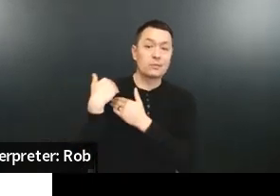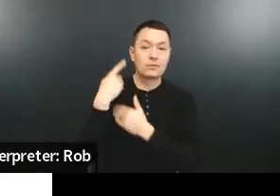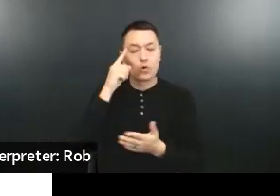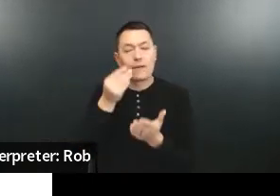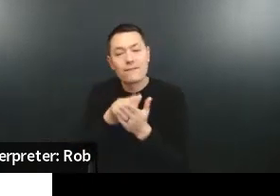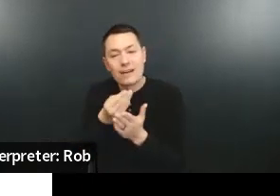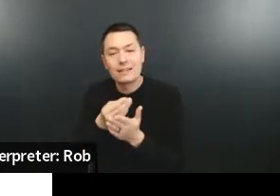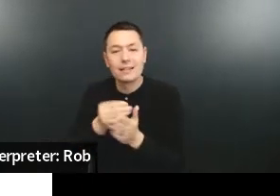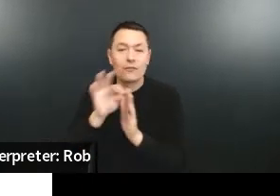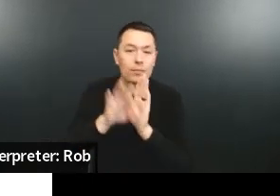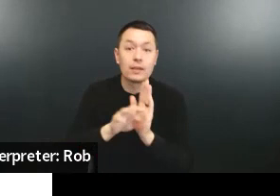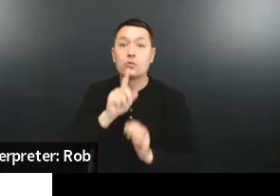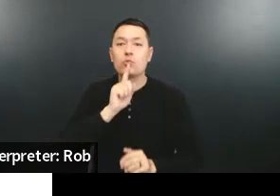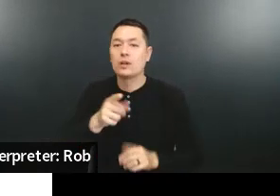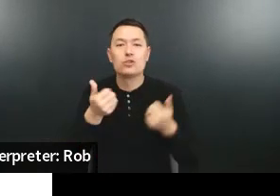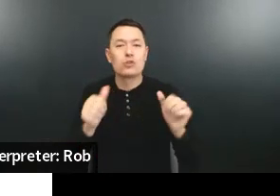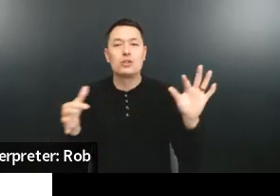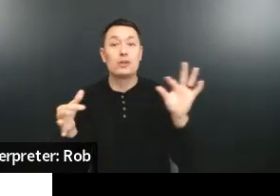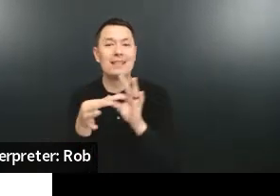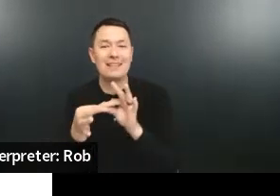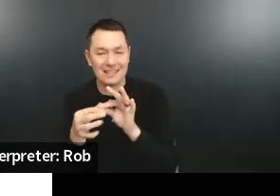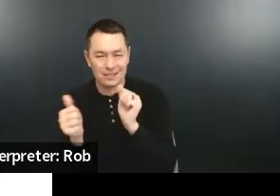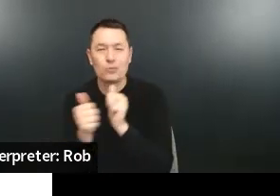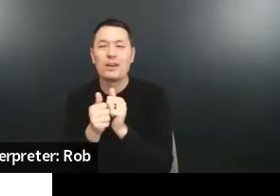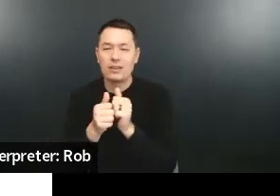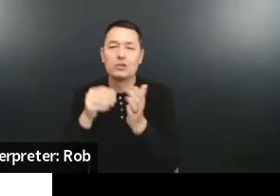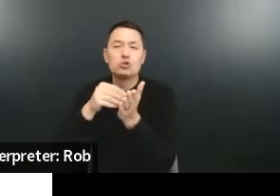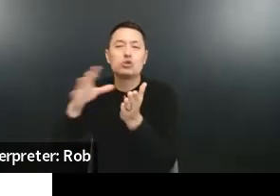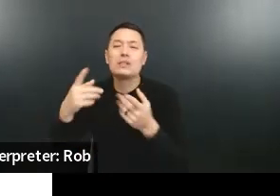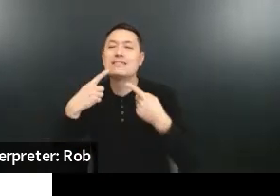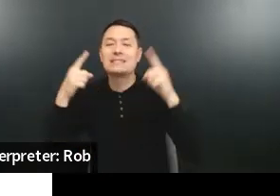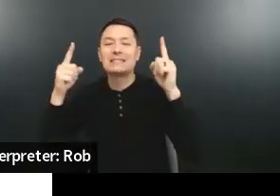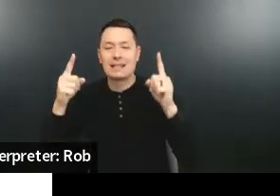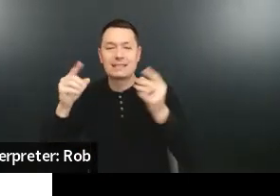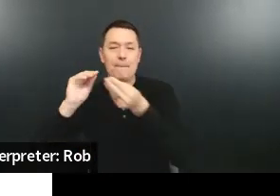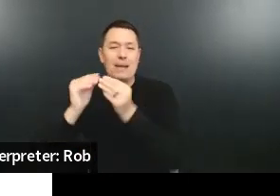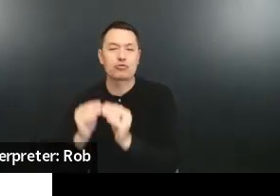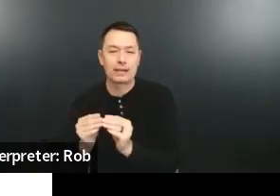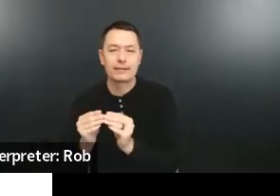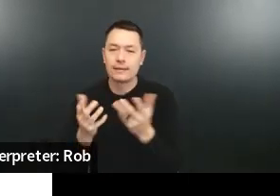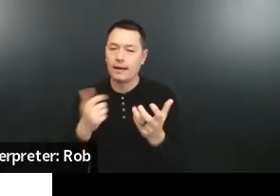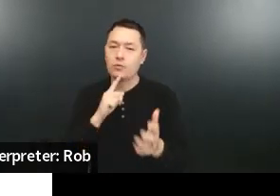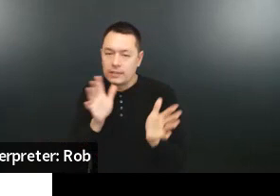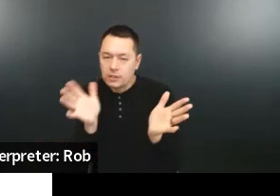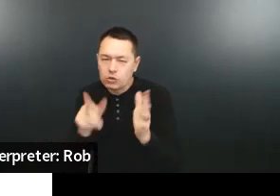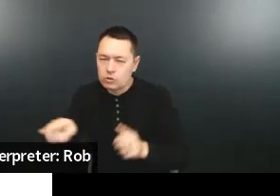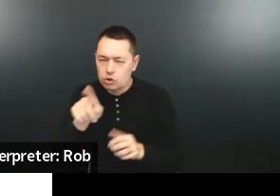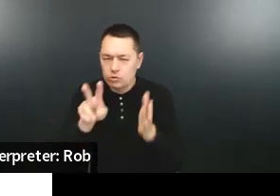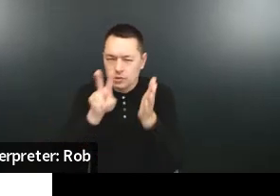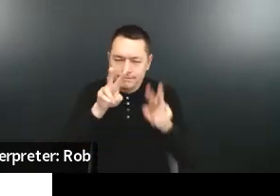are really there trying to link it all back to these students success metrics. So I encourage you to go search those out if that's something you're working on.